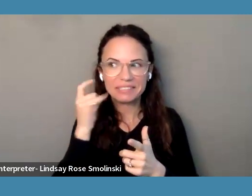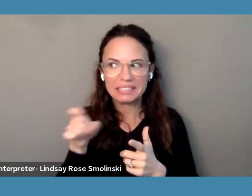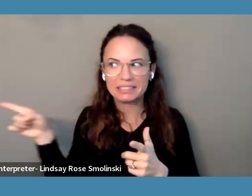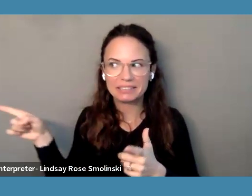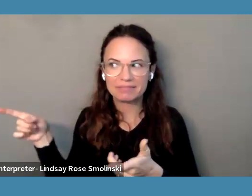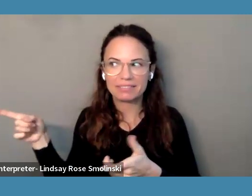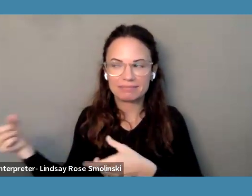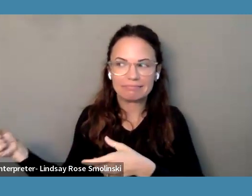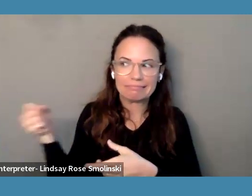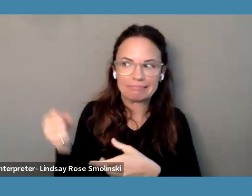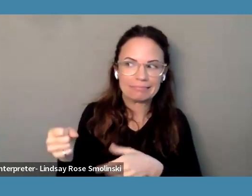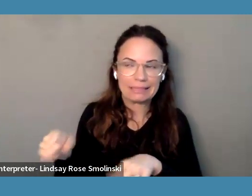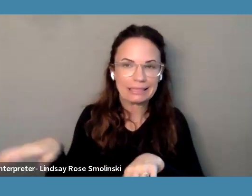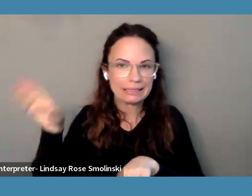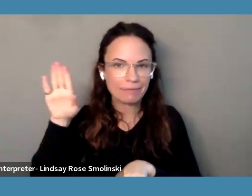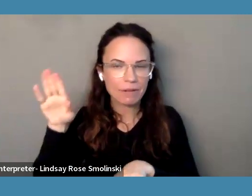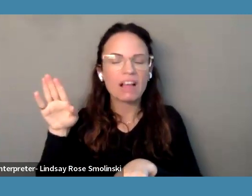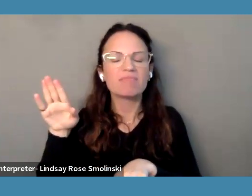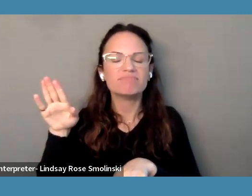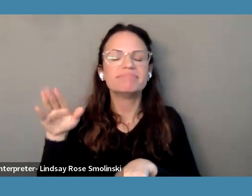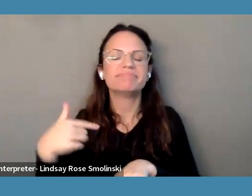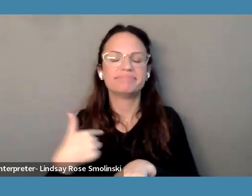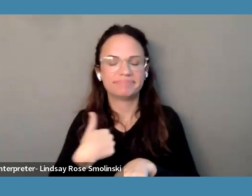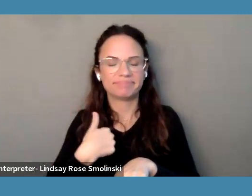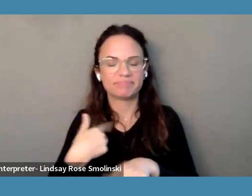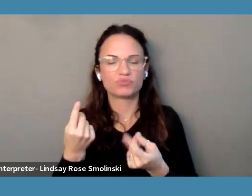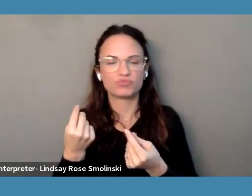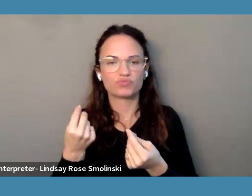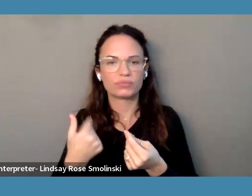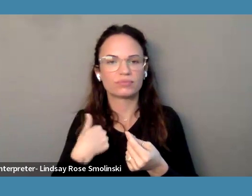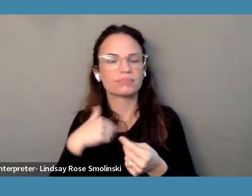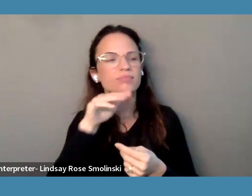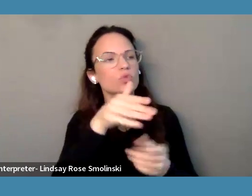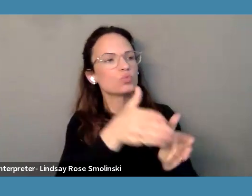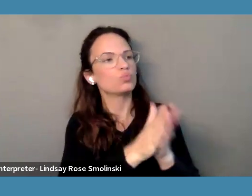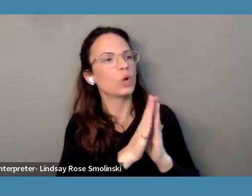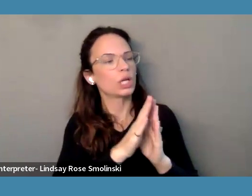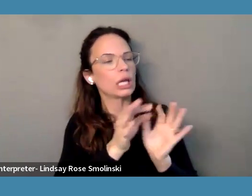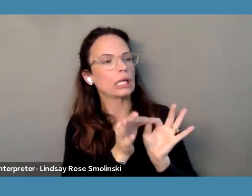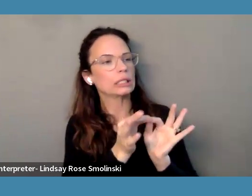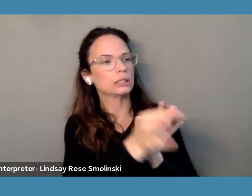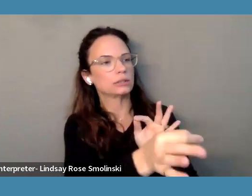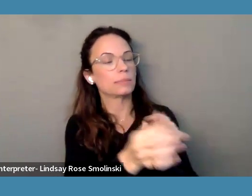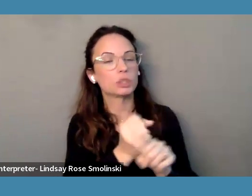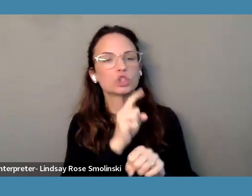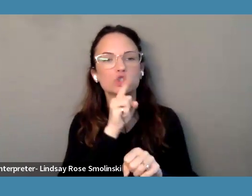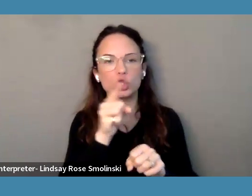And so you're gonna request a, you need to request a continuance to make sure that the hearing is set on a date